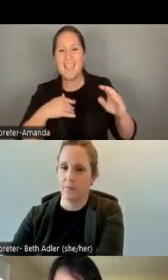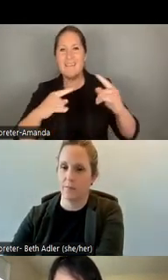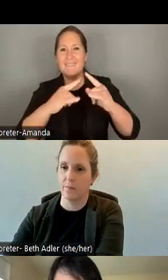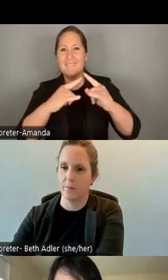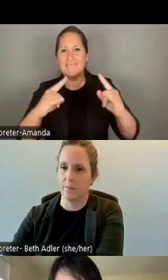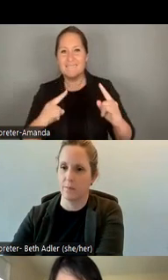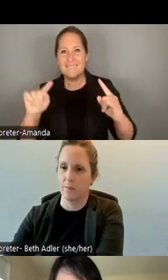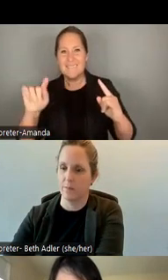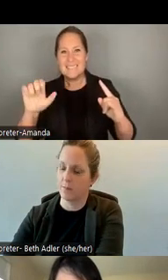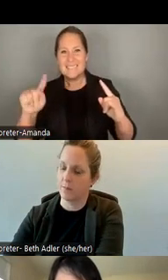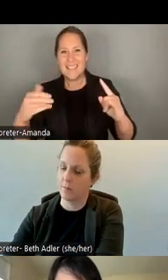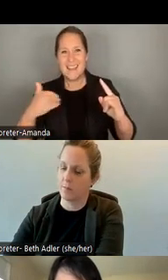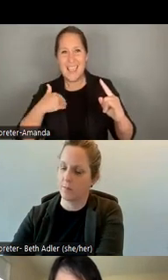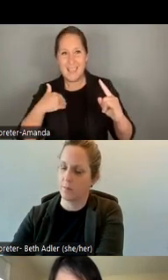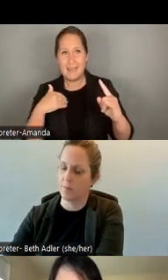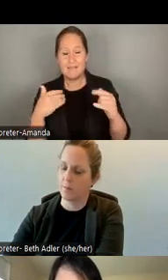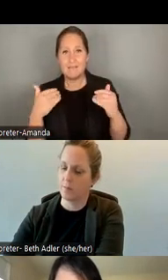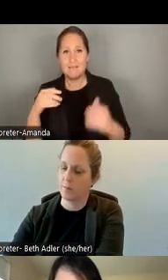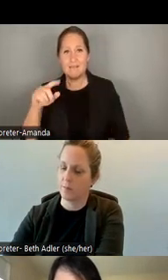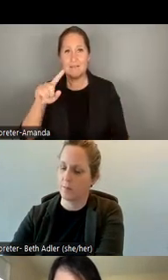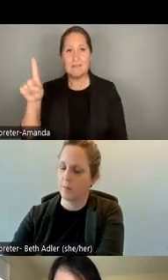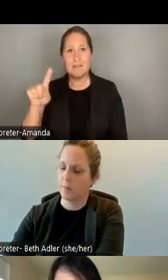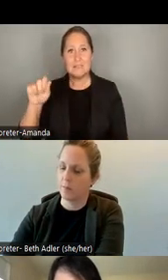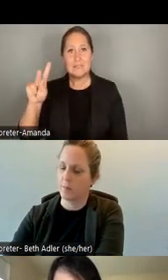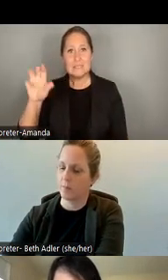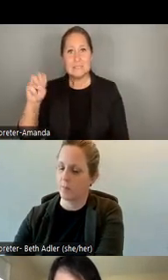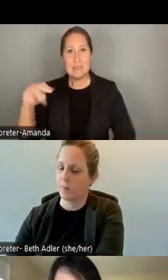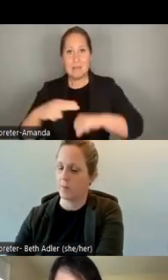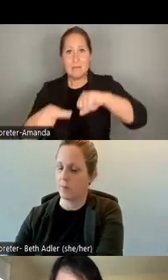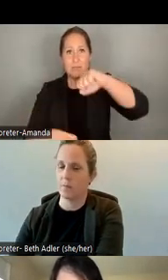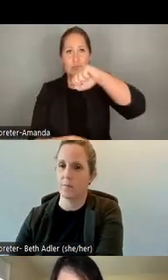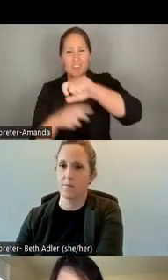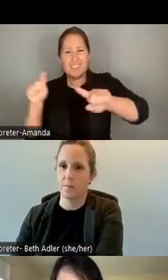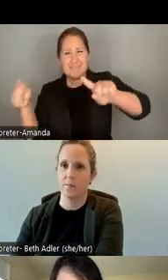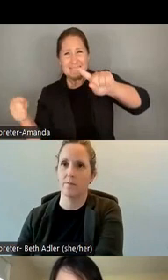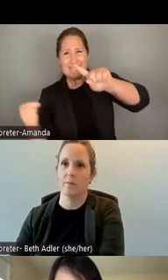narrow pathway underneath the Zakim bridge so my various new colleague was biking to work one day